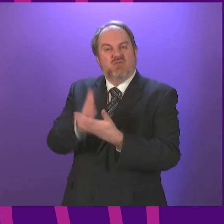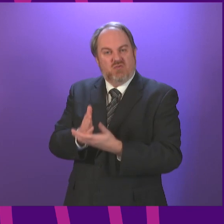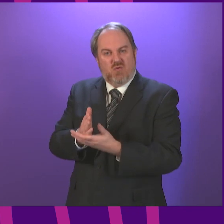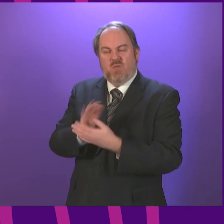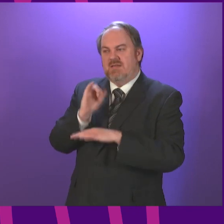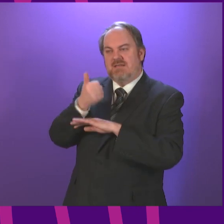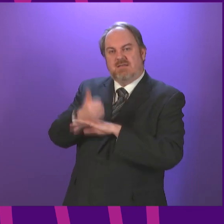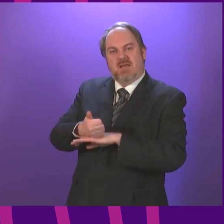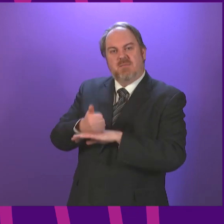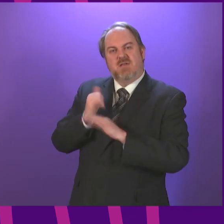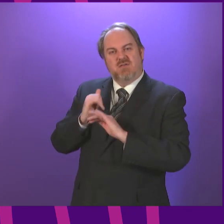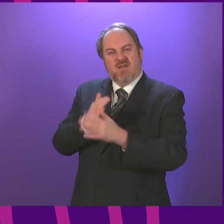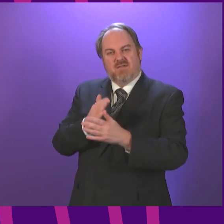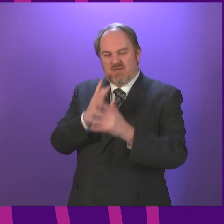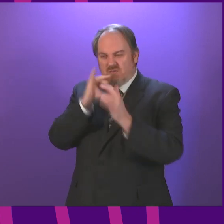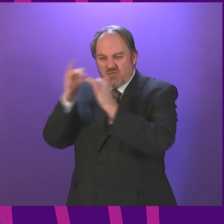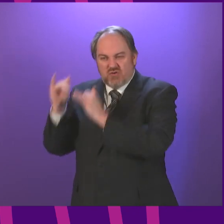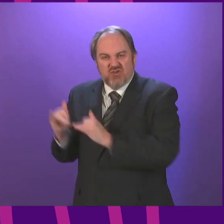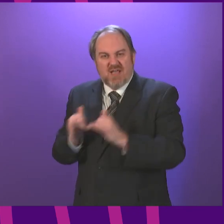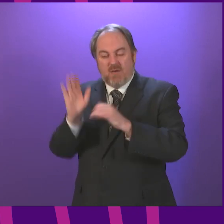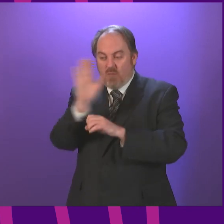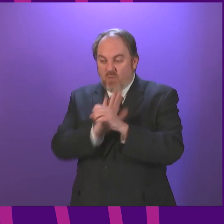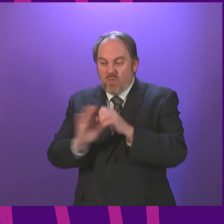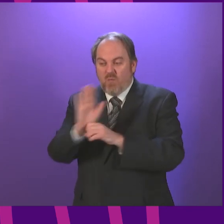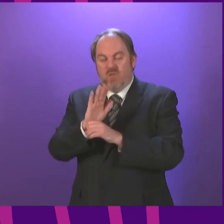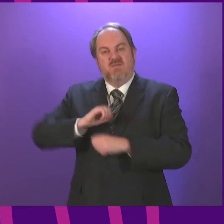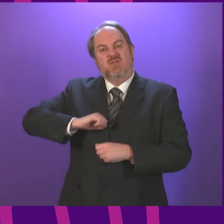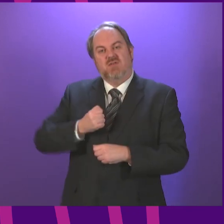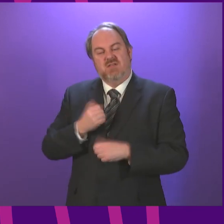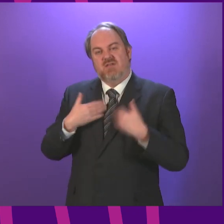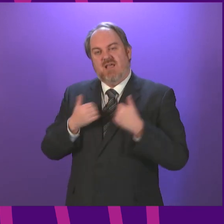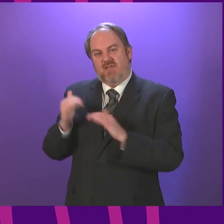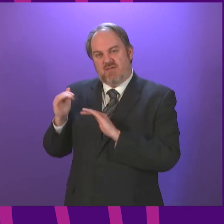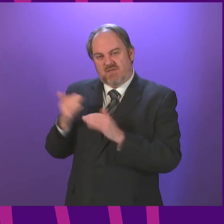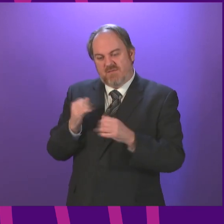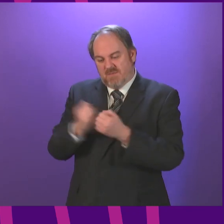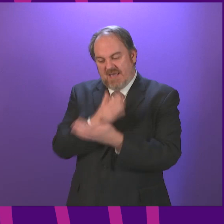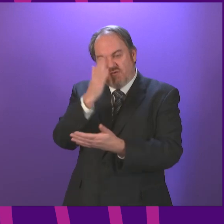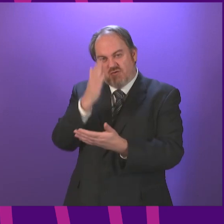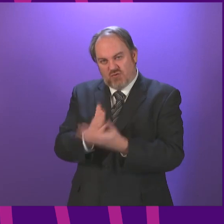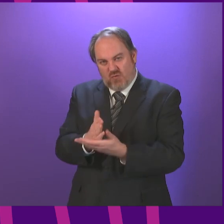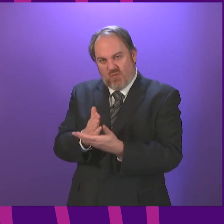clinical management guidelines. A range of actions have been taken to ensure that any